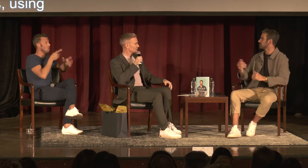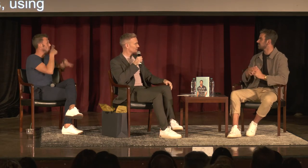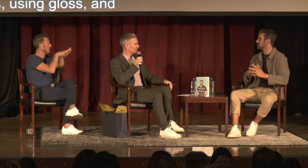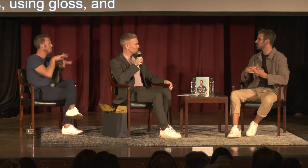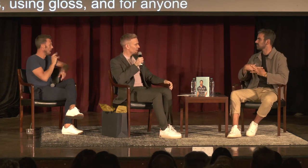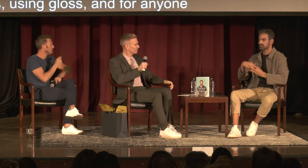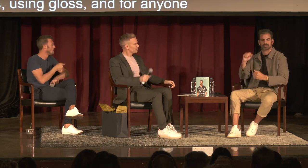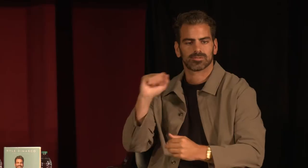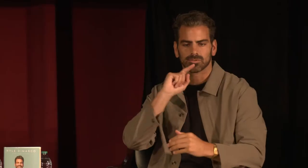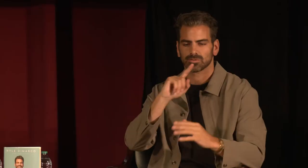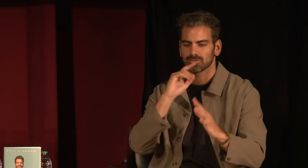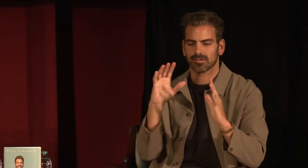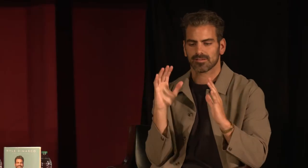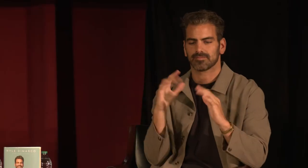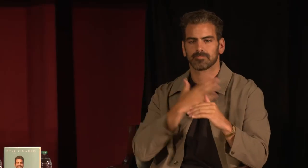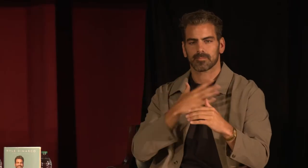maybe you could explain that as well. Sure.